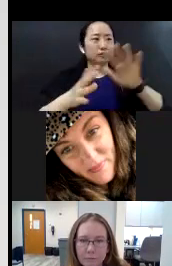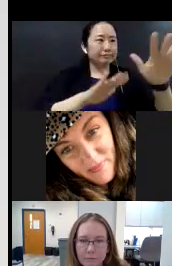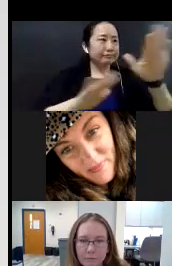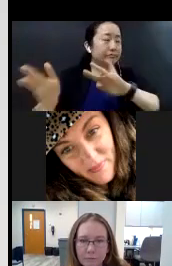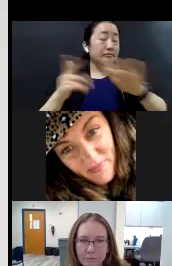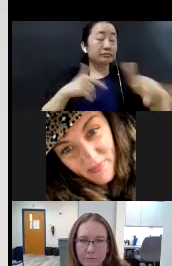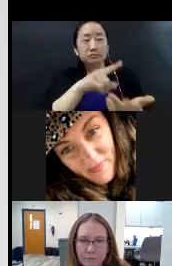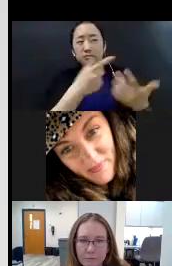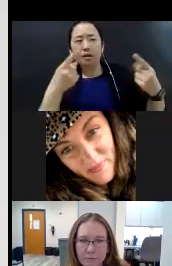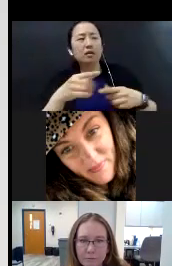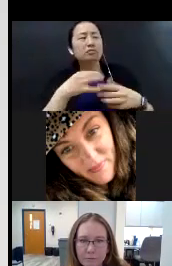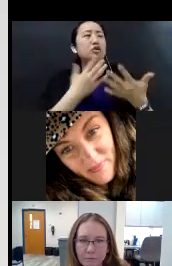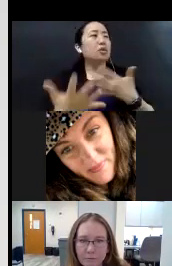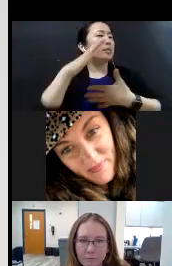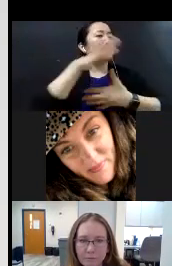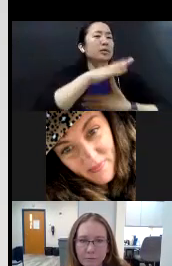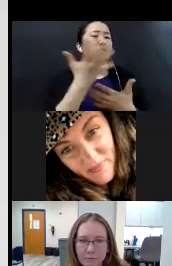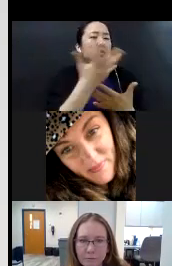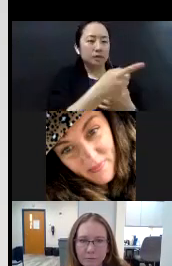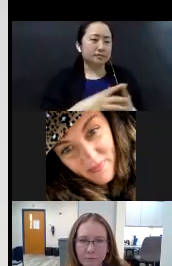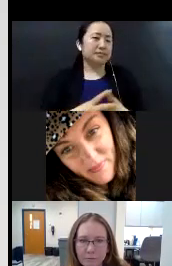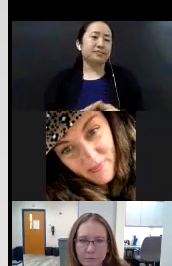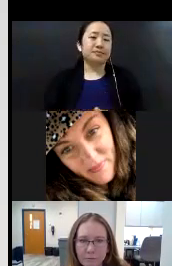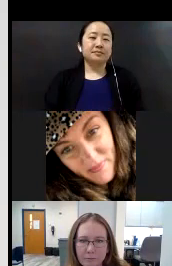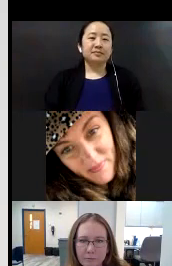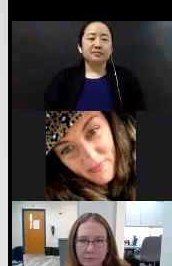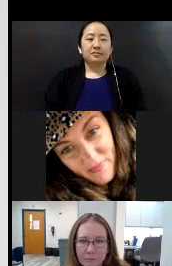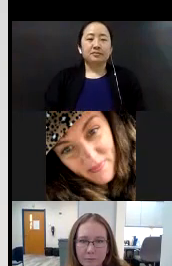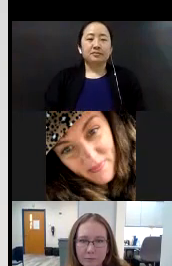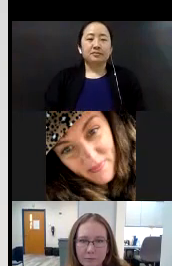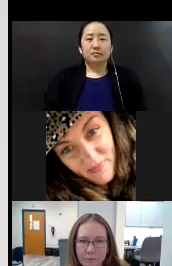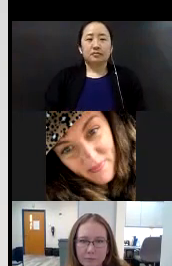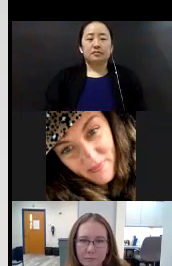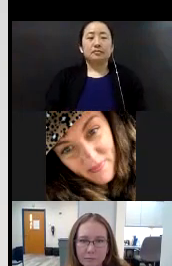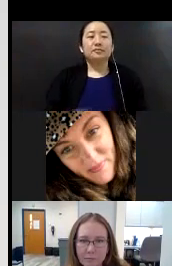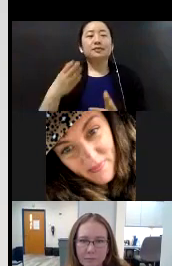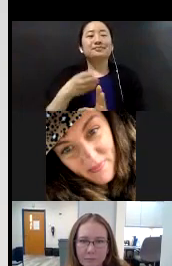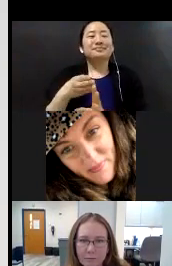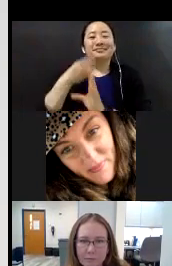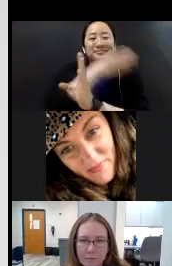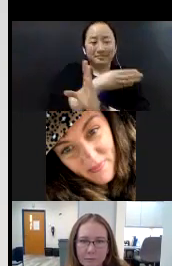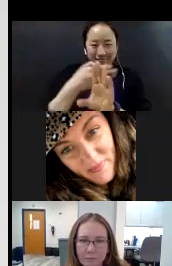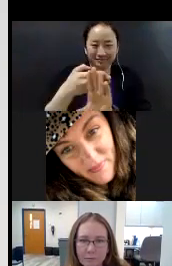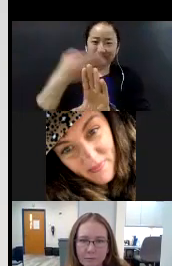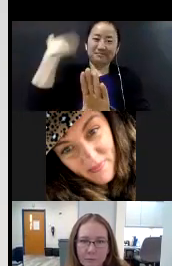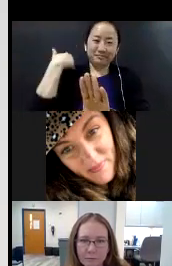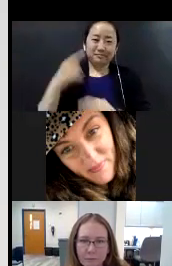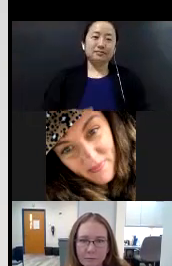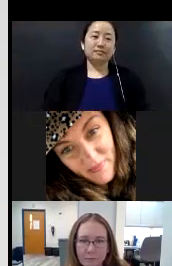PRIORITIES FROM OUR COMPLETED HOME VISIT? SO, HERE IS A PRIOR -- HERE IS FROM THE PRIOR